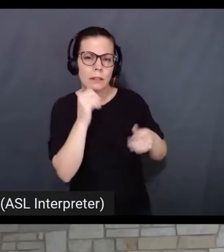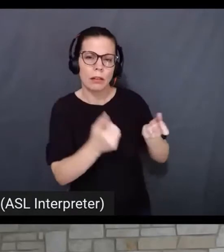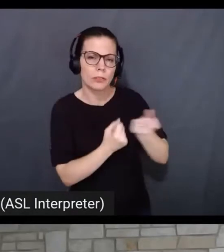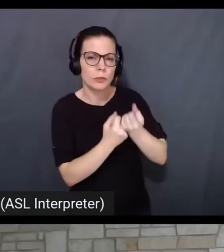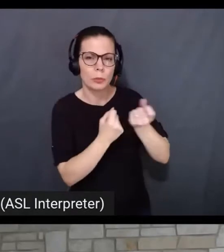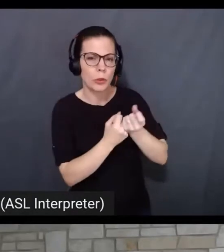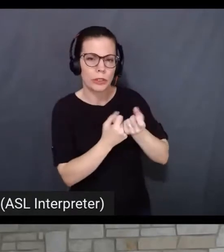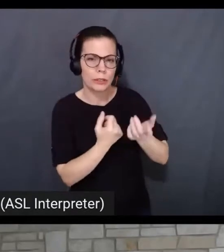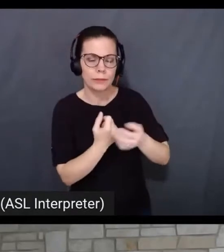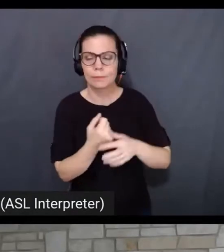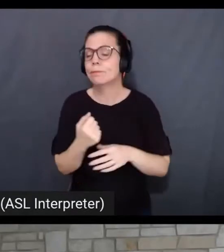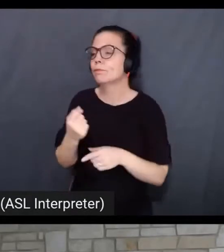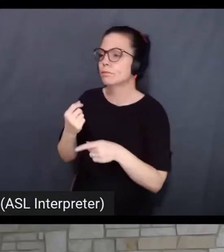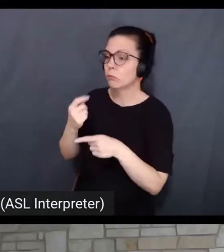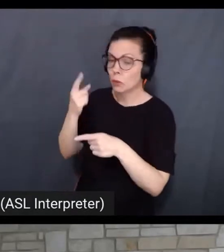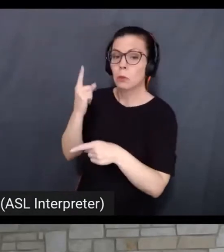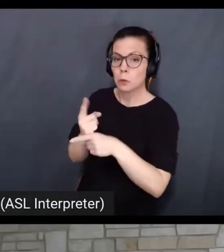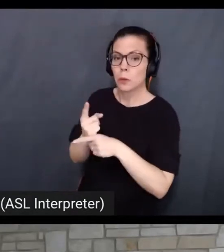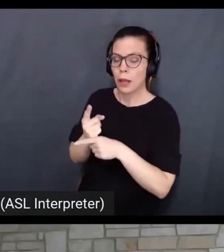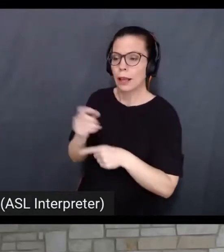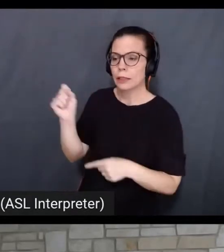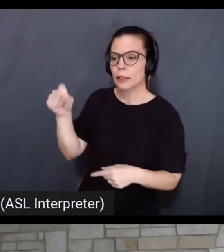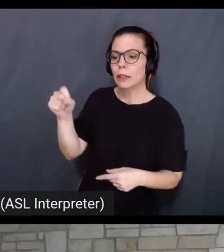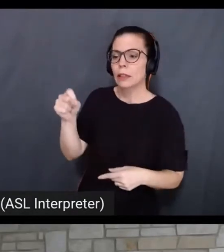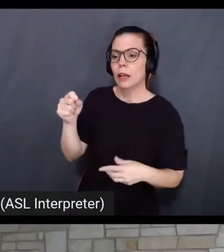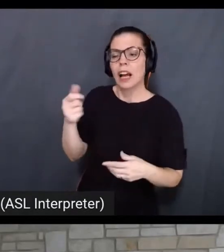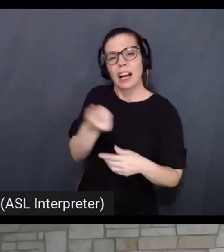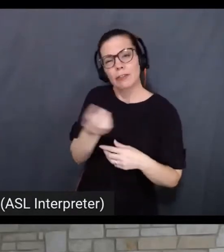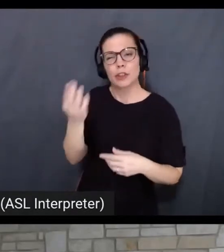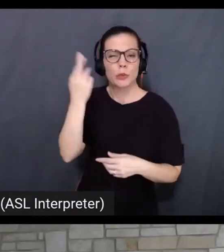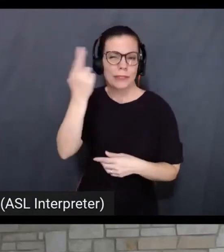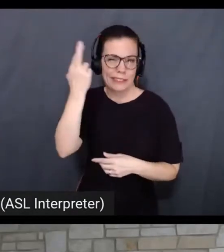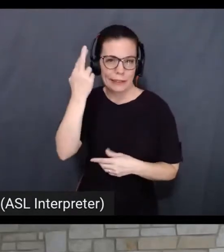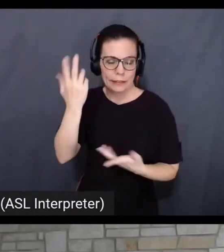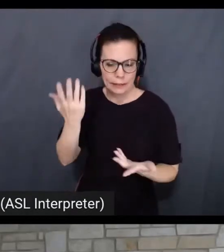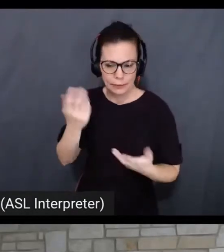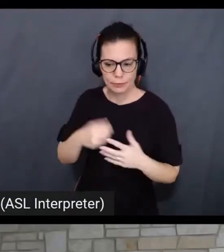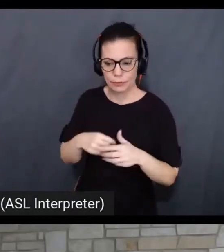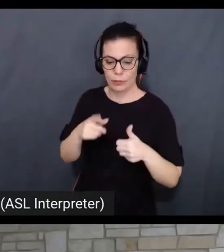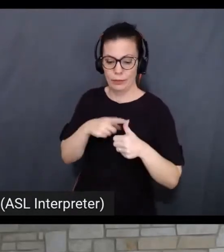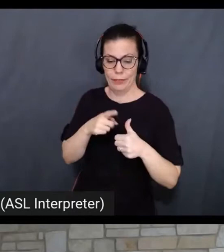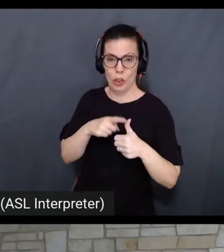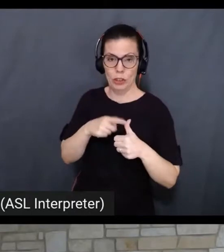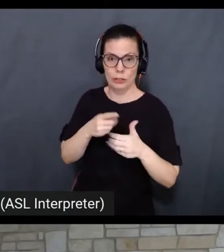Right, so there's a few reasons, for first of all there's things like SQL Server agent,